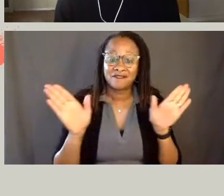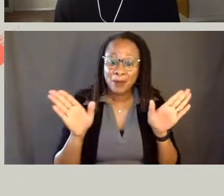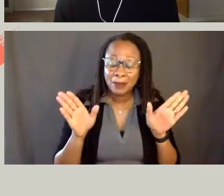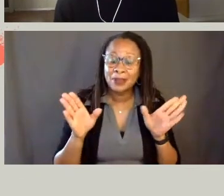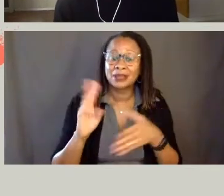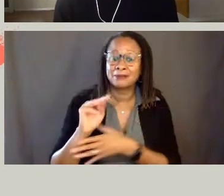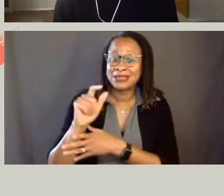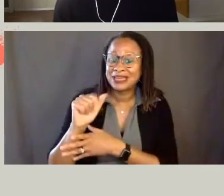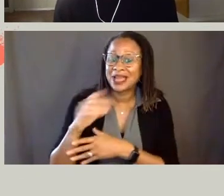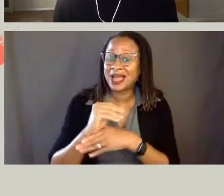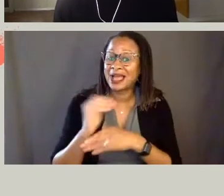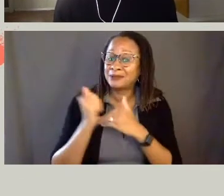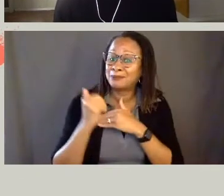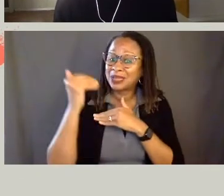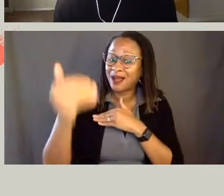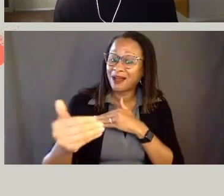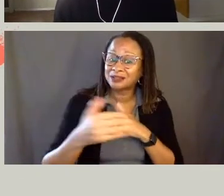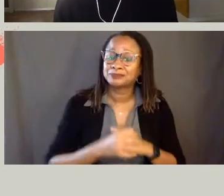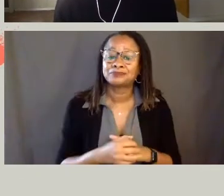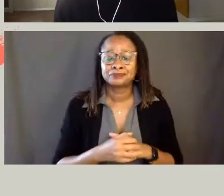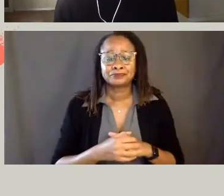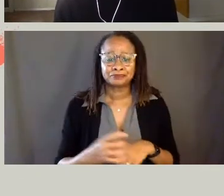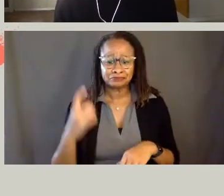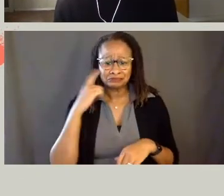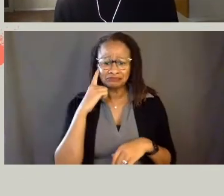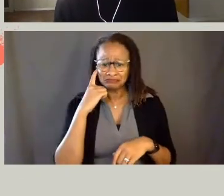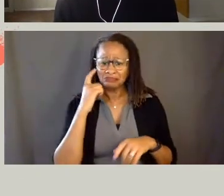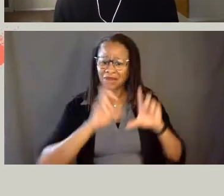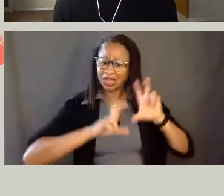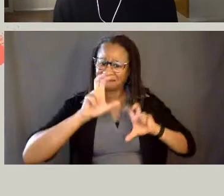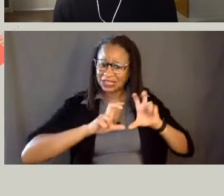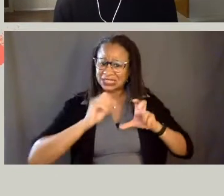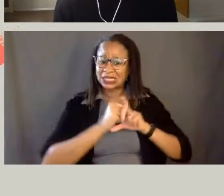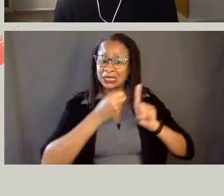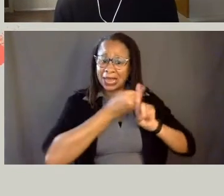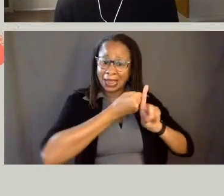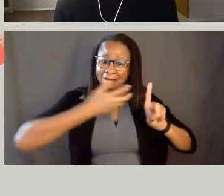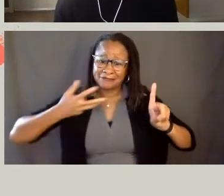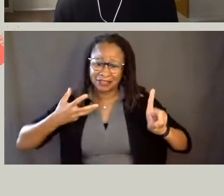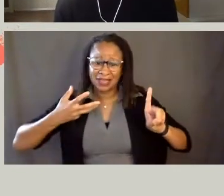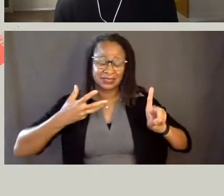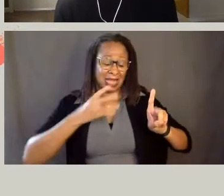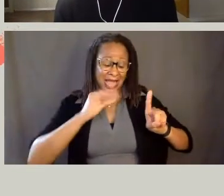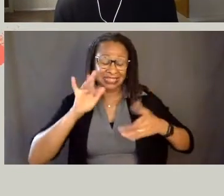So, you know, I just think it's like an investment in amplifying and centering those stories,